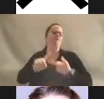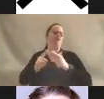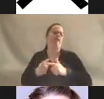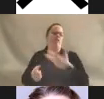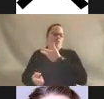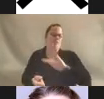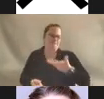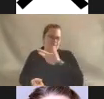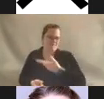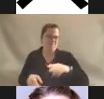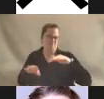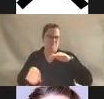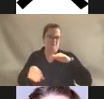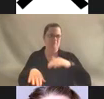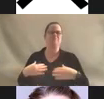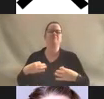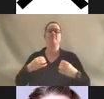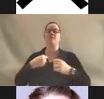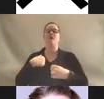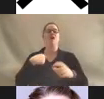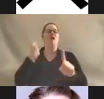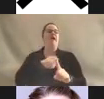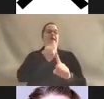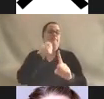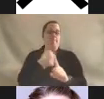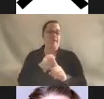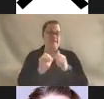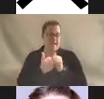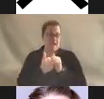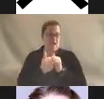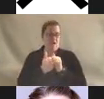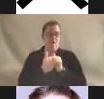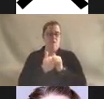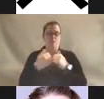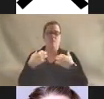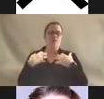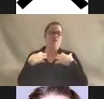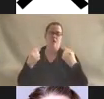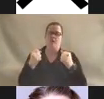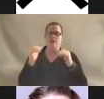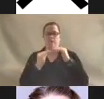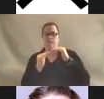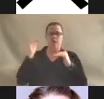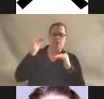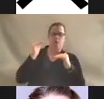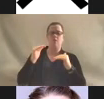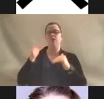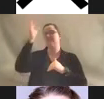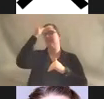I personally have been impacted by health inequities. My father passed away in 2005.